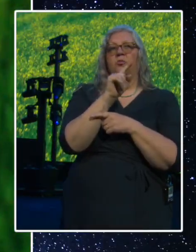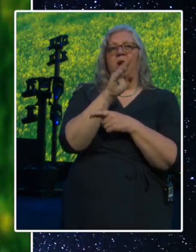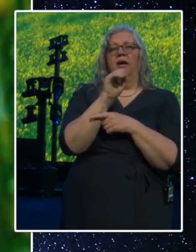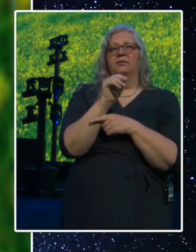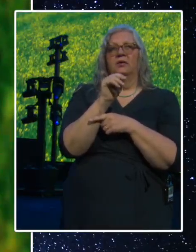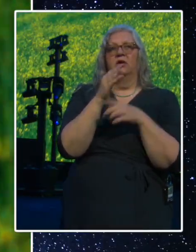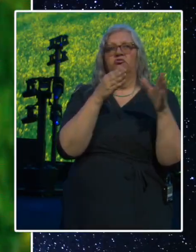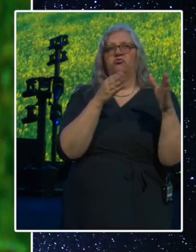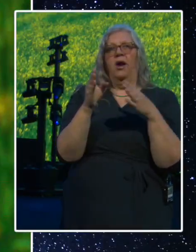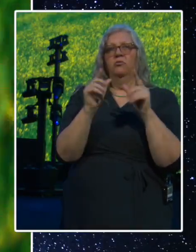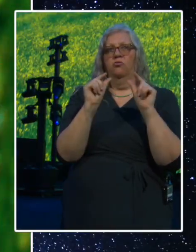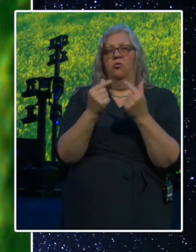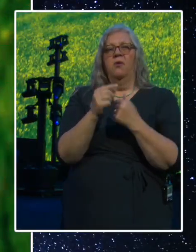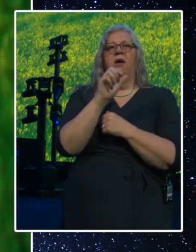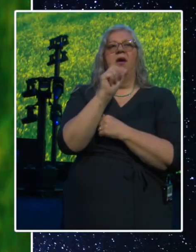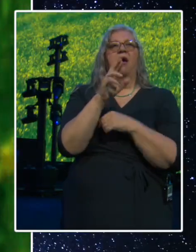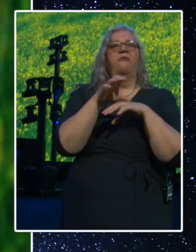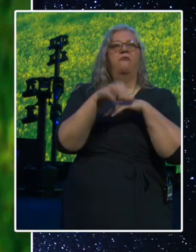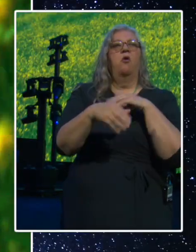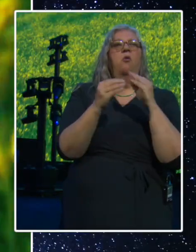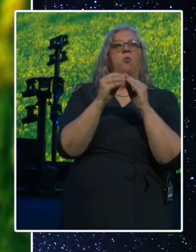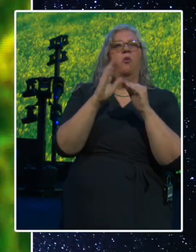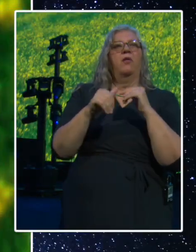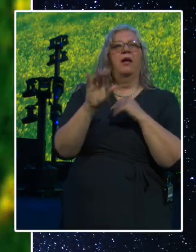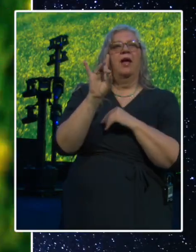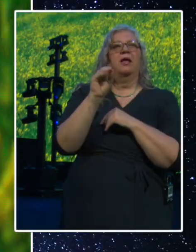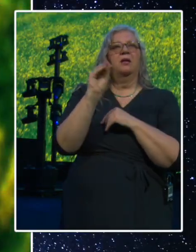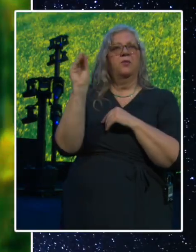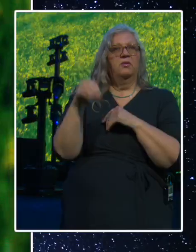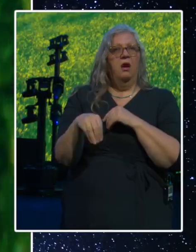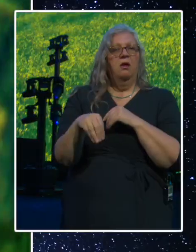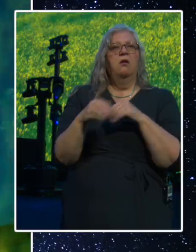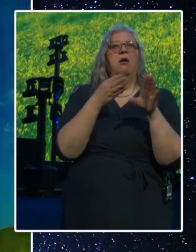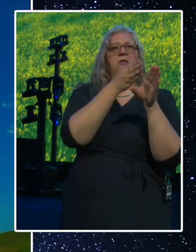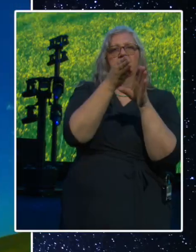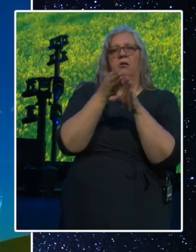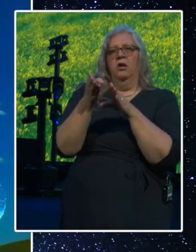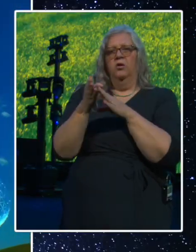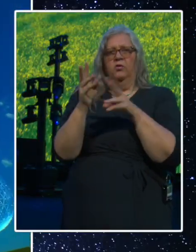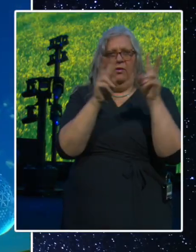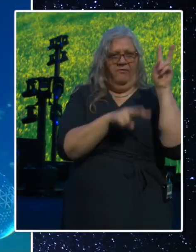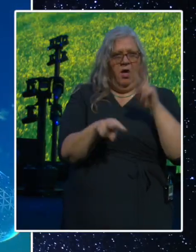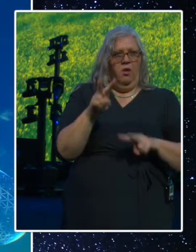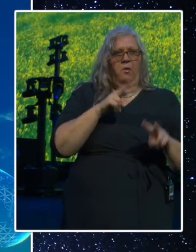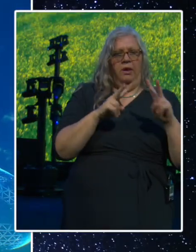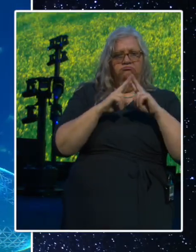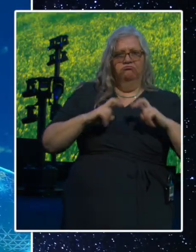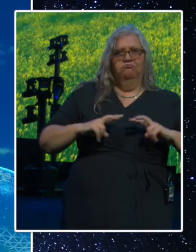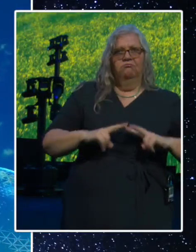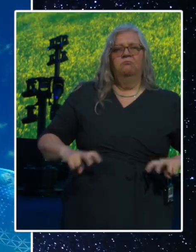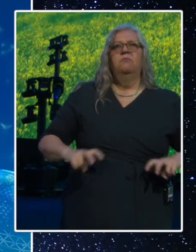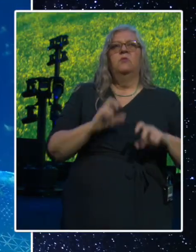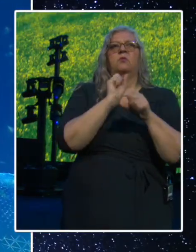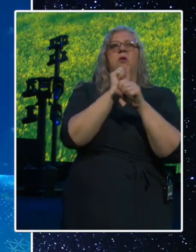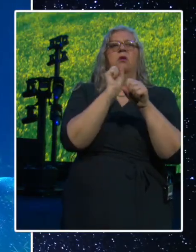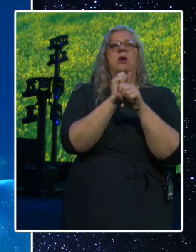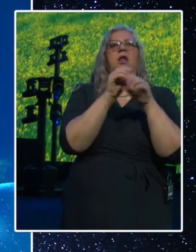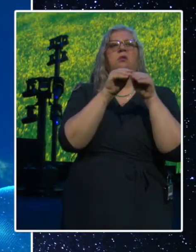showed that AI has forced more than 80% of enterprises to reevaluate their workload deployment strategies.